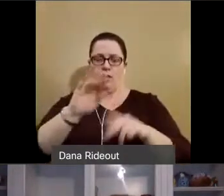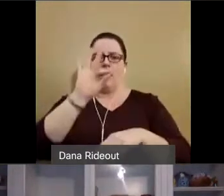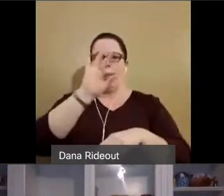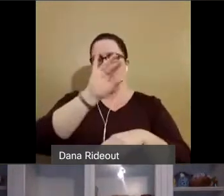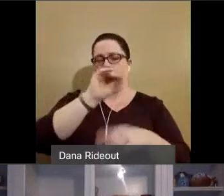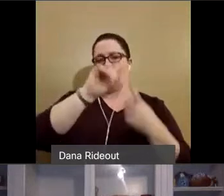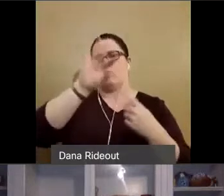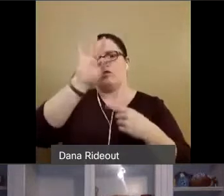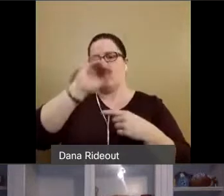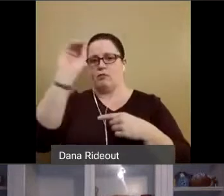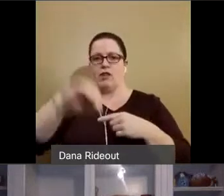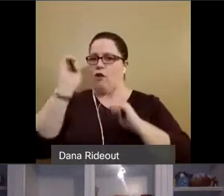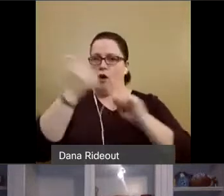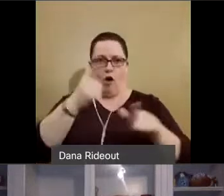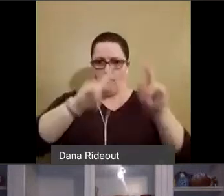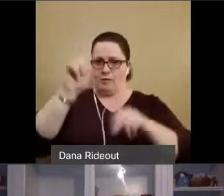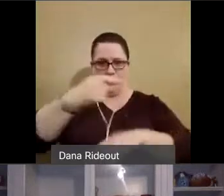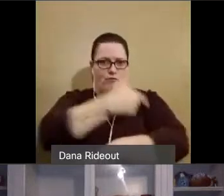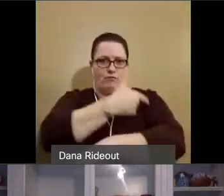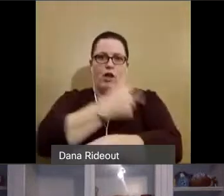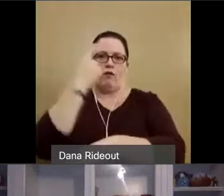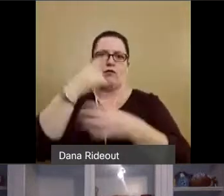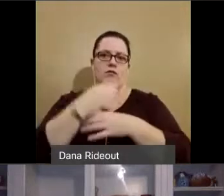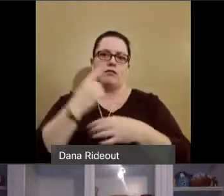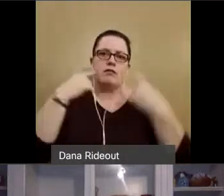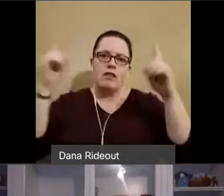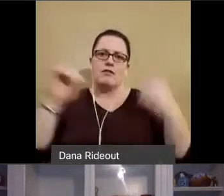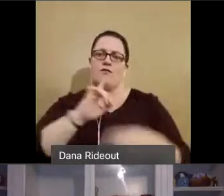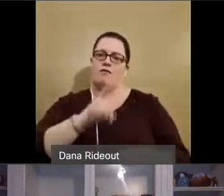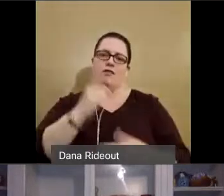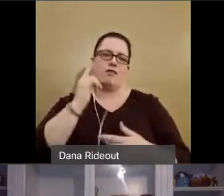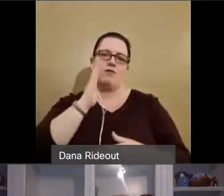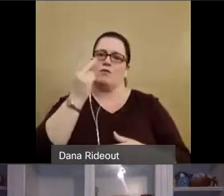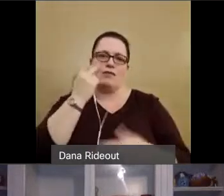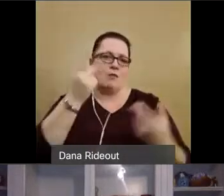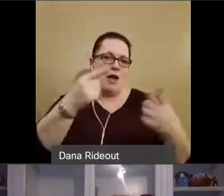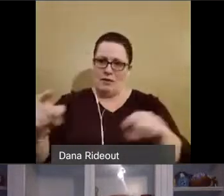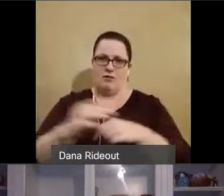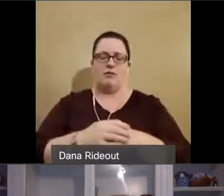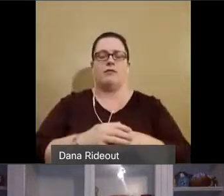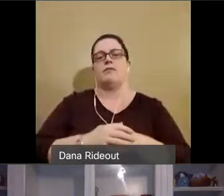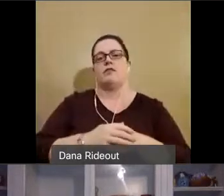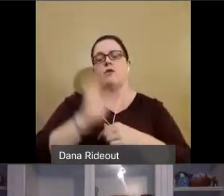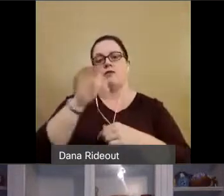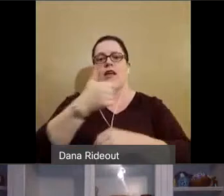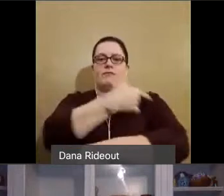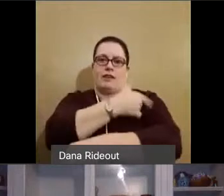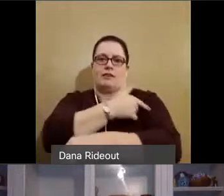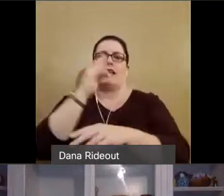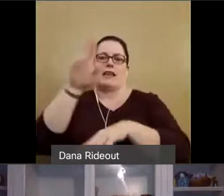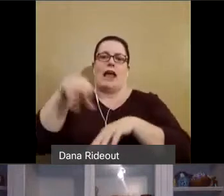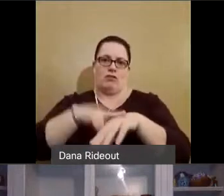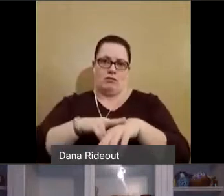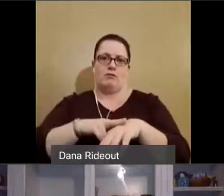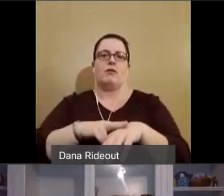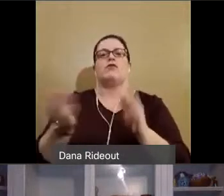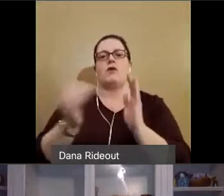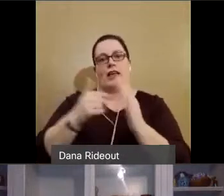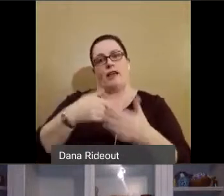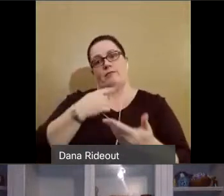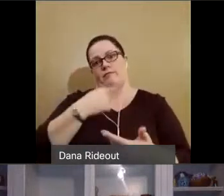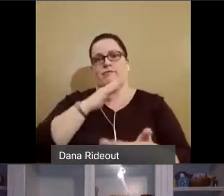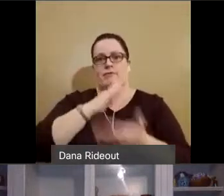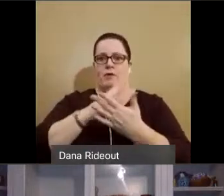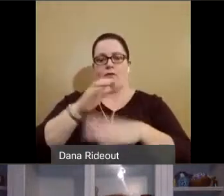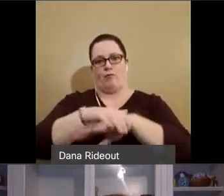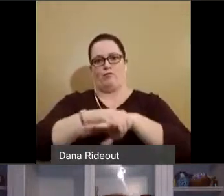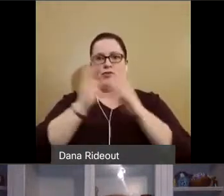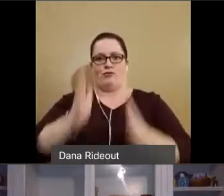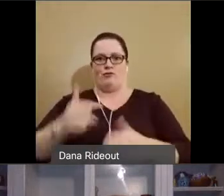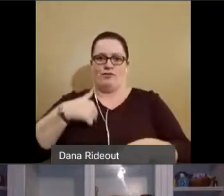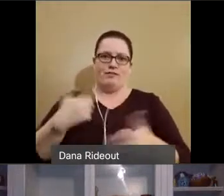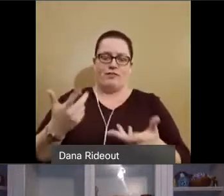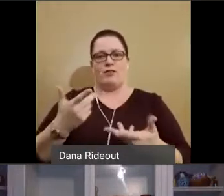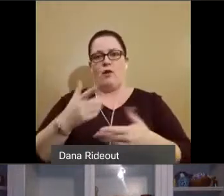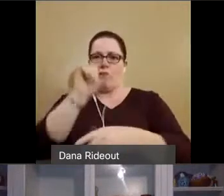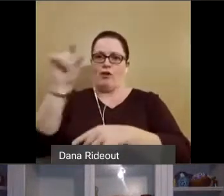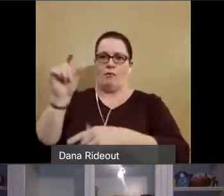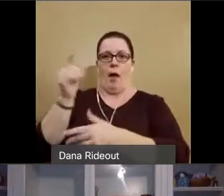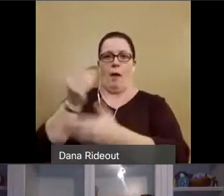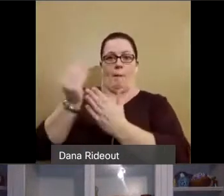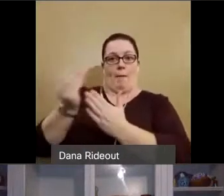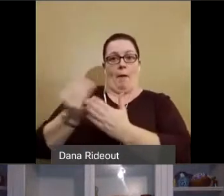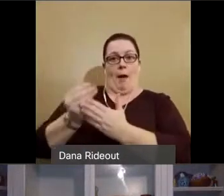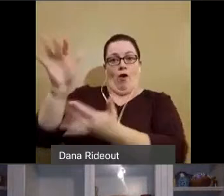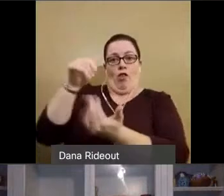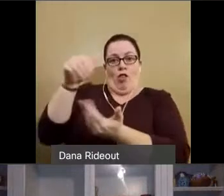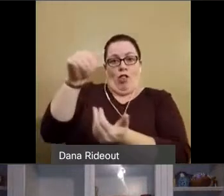But we'll see also, you never know what's going to happen until there's a vaccine and how this plays out. So, there's a vaccine nationalism, and I say this again, as a British person whose government is buying up all the vaccines as much as they can was also giving to Kovacs. So you see, a bit of both happening.